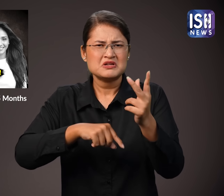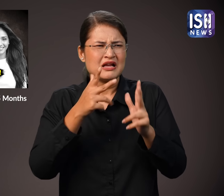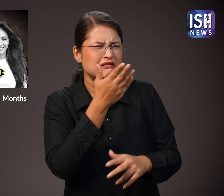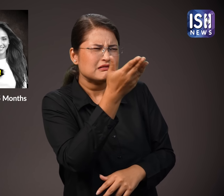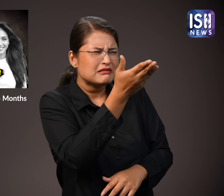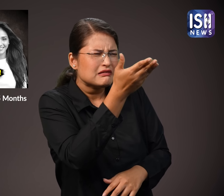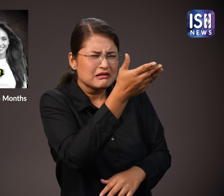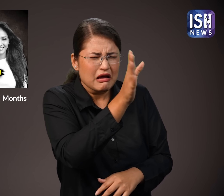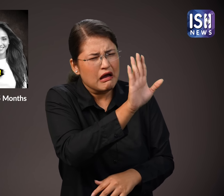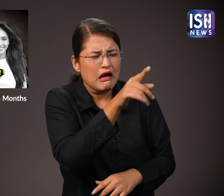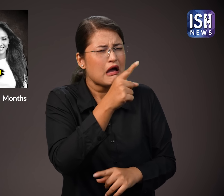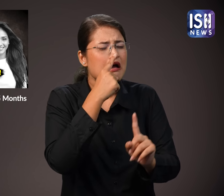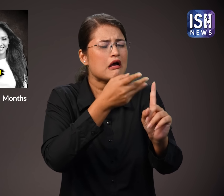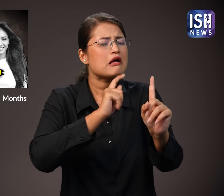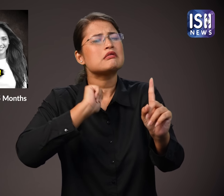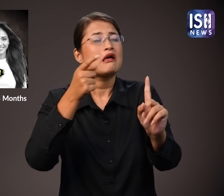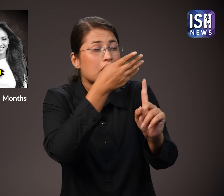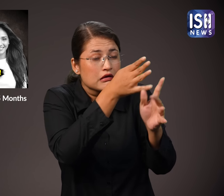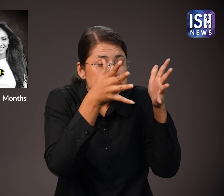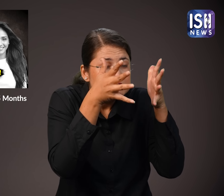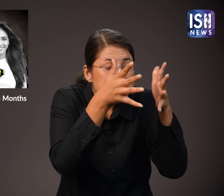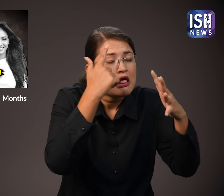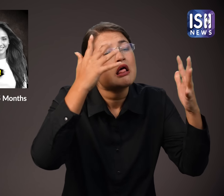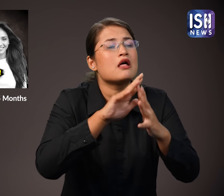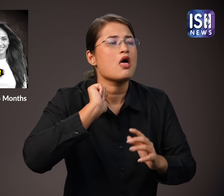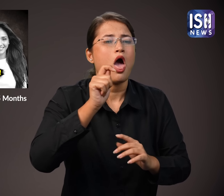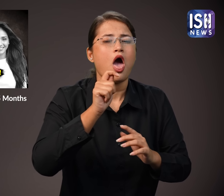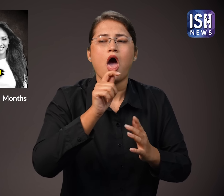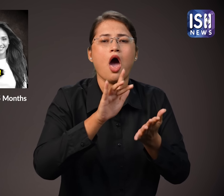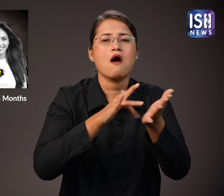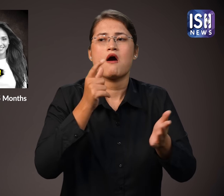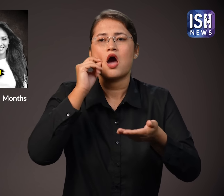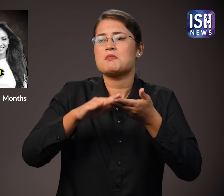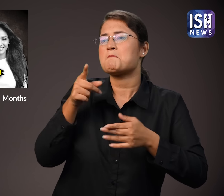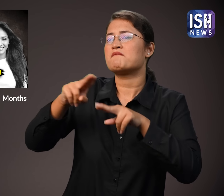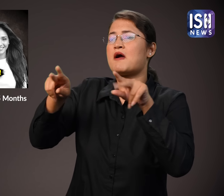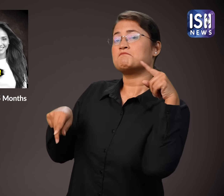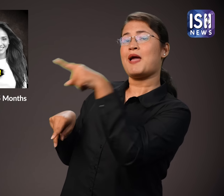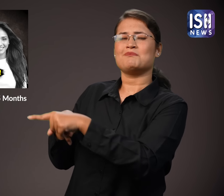The crowd heckled them and accused them of blaming the husband’s family after Twisha’s death.